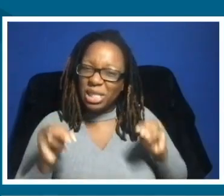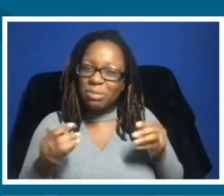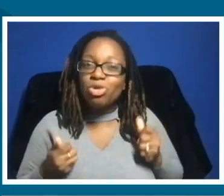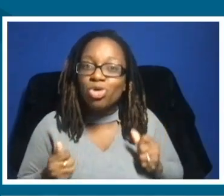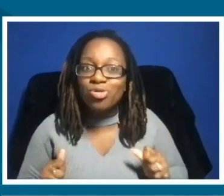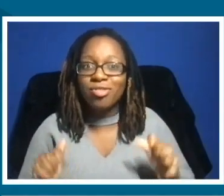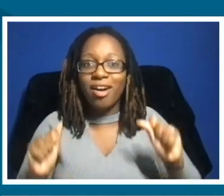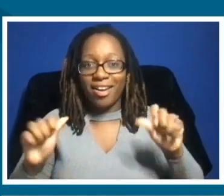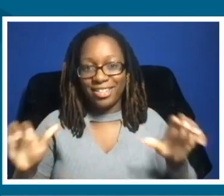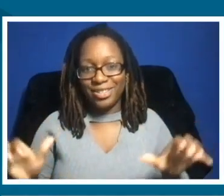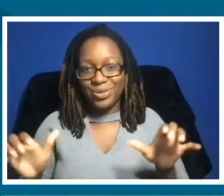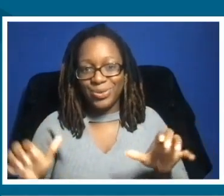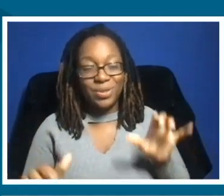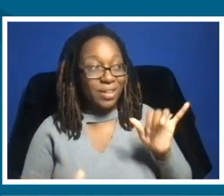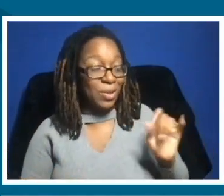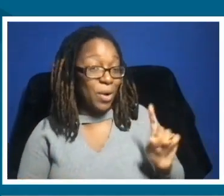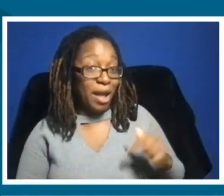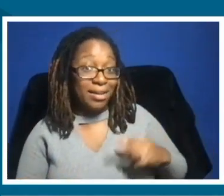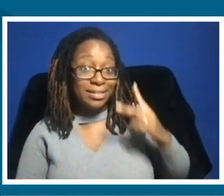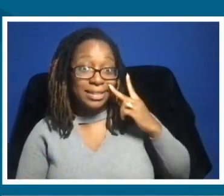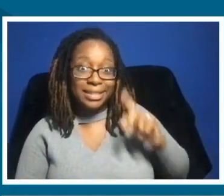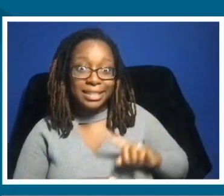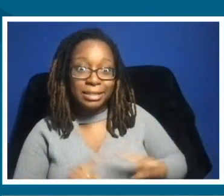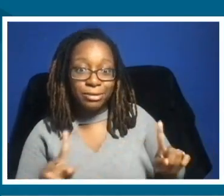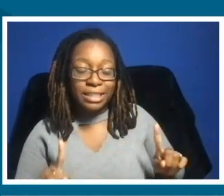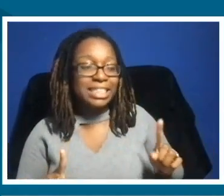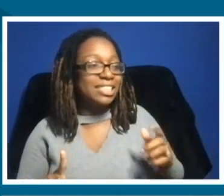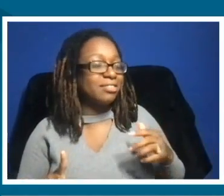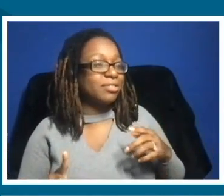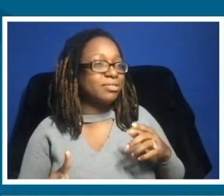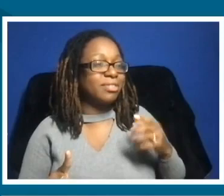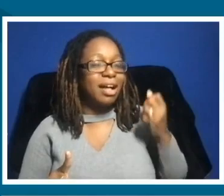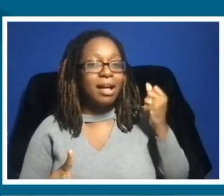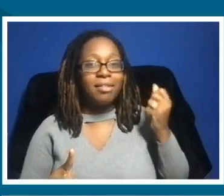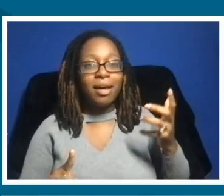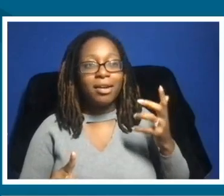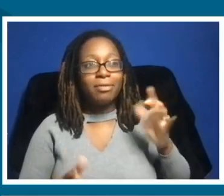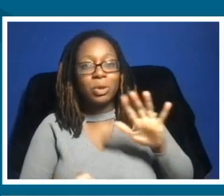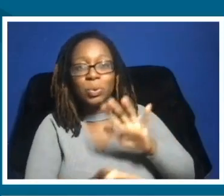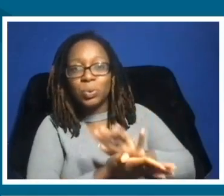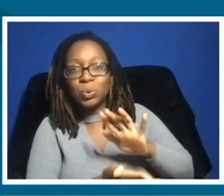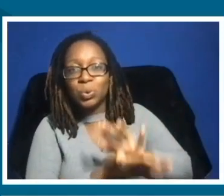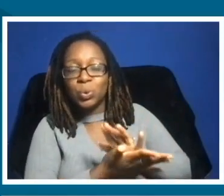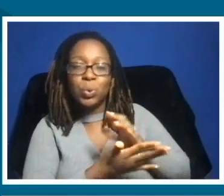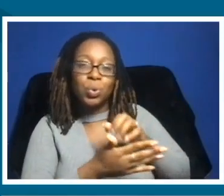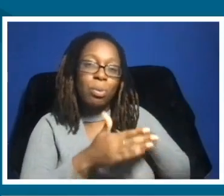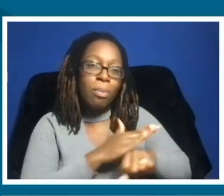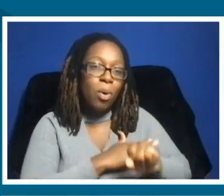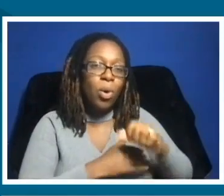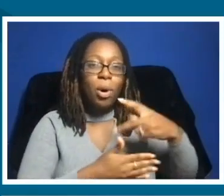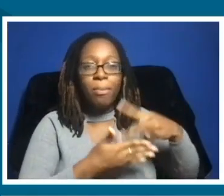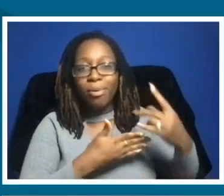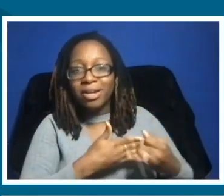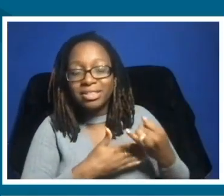see is the difference between a lot of sort of school born projects